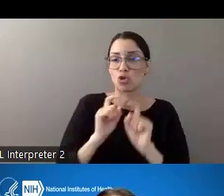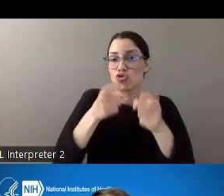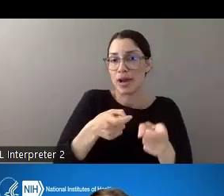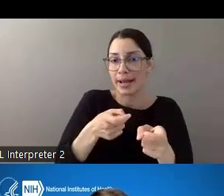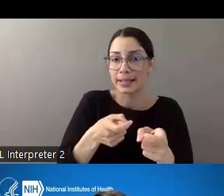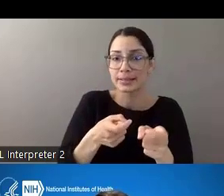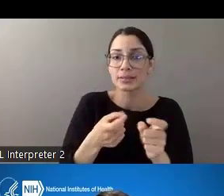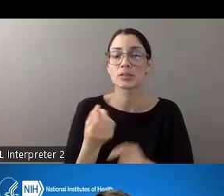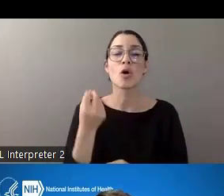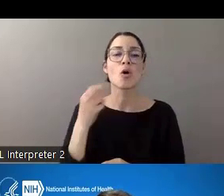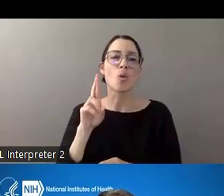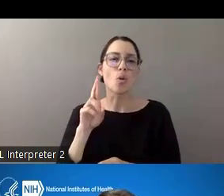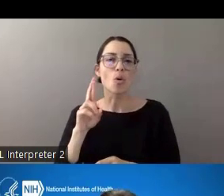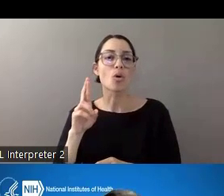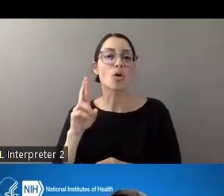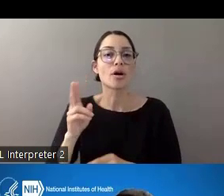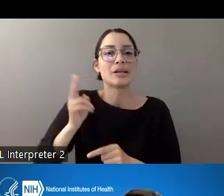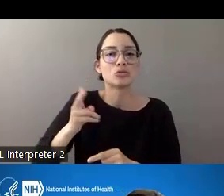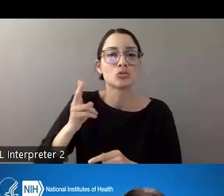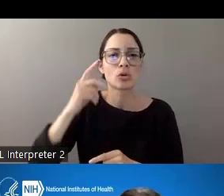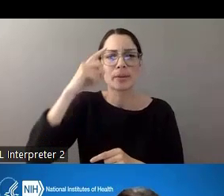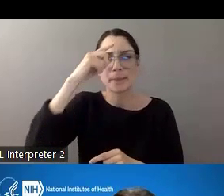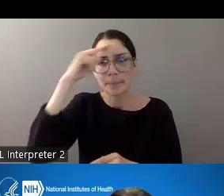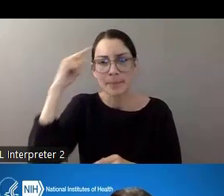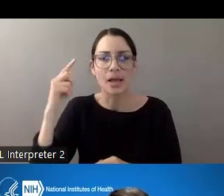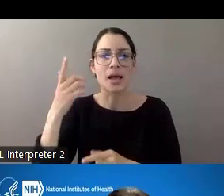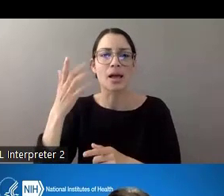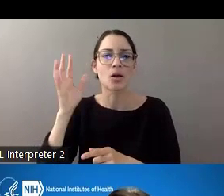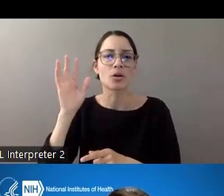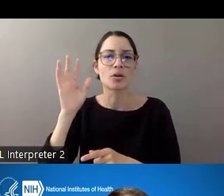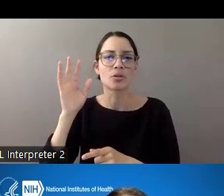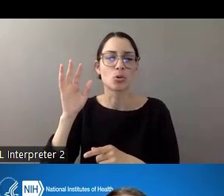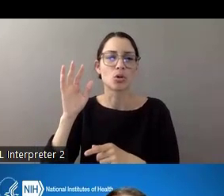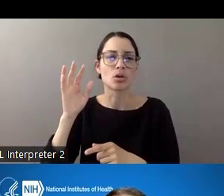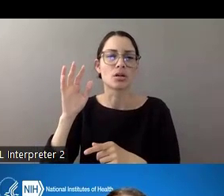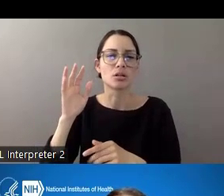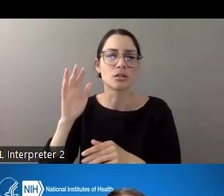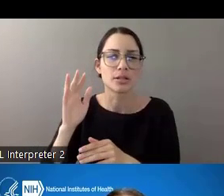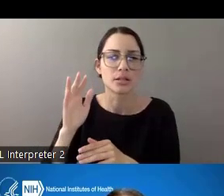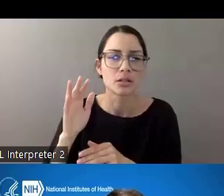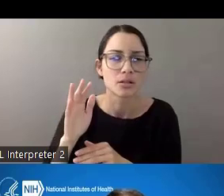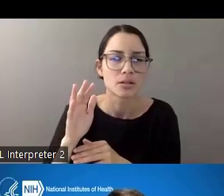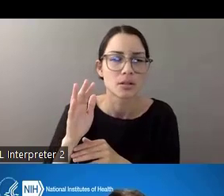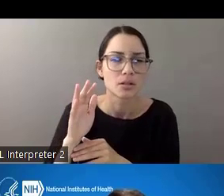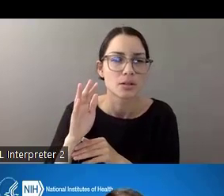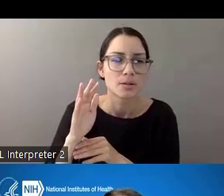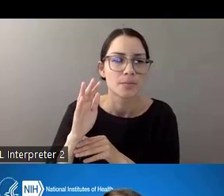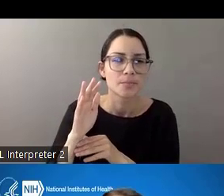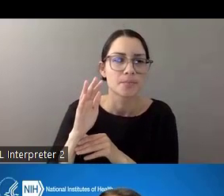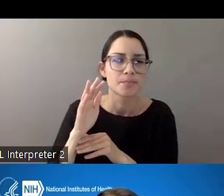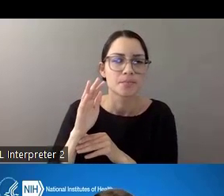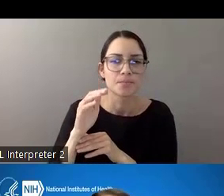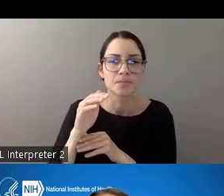And it provides $25,000 to $250,000 for buying equipment for research